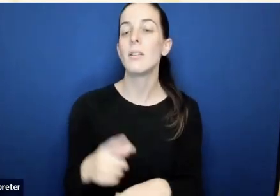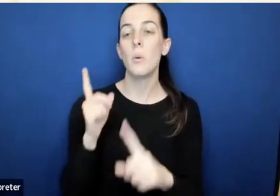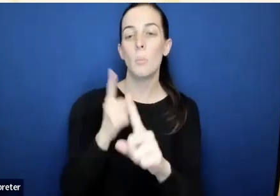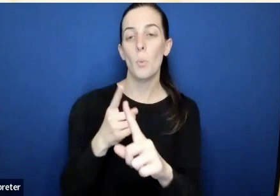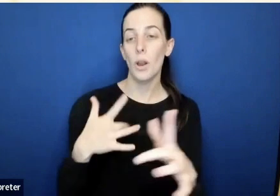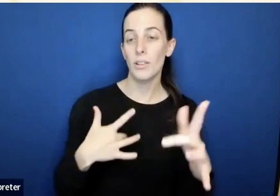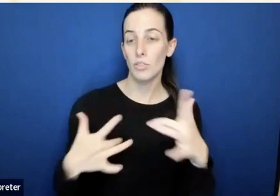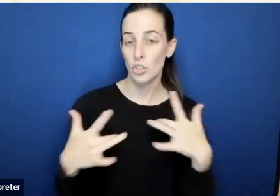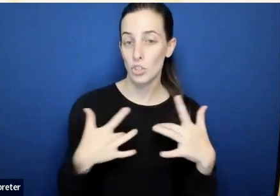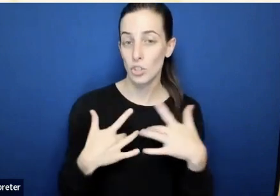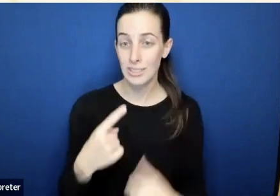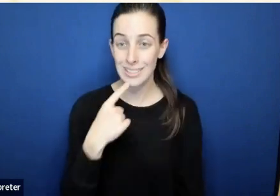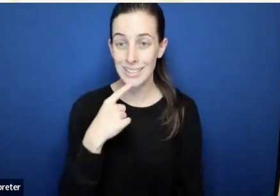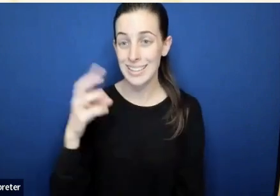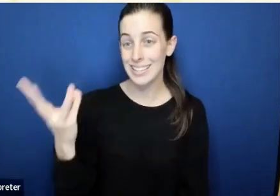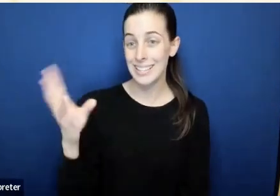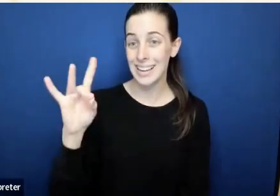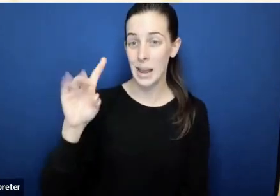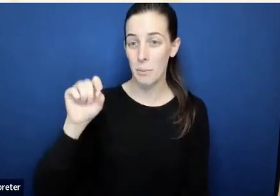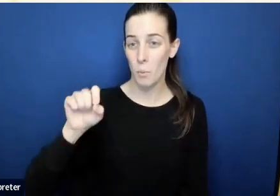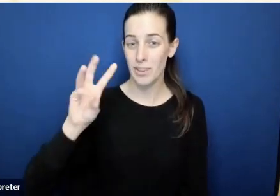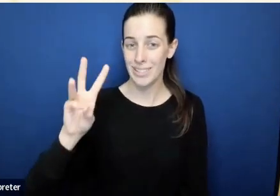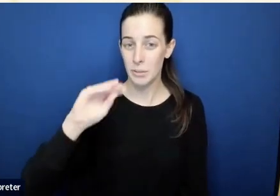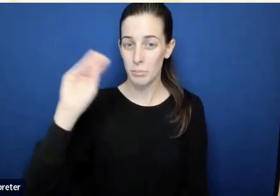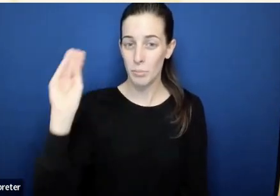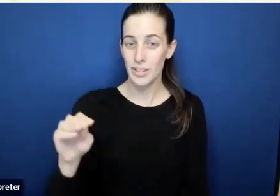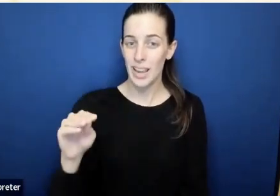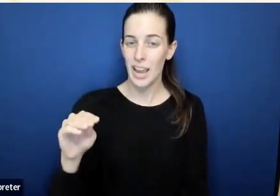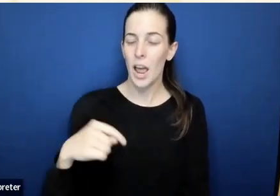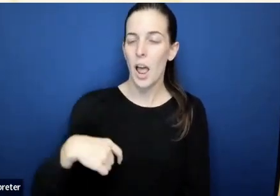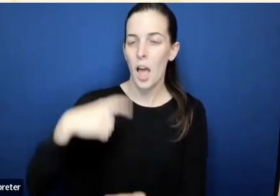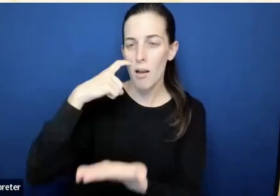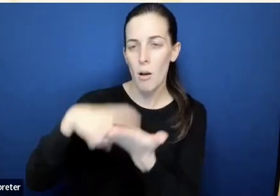68.6% more detected errors are found on pages with ARIA.